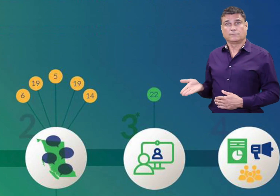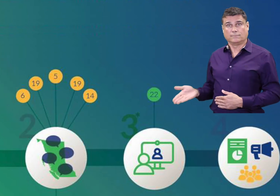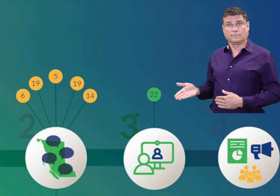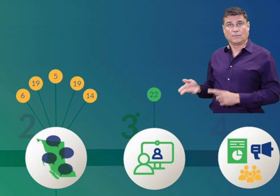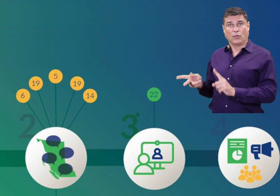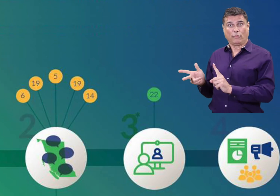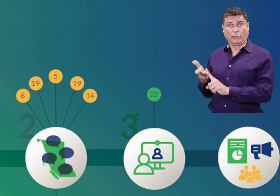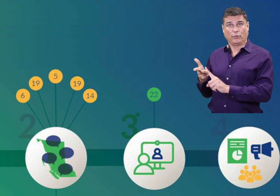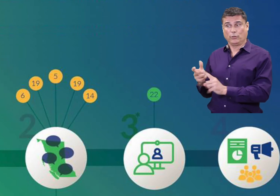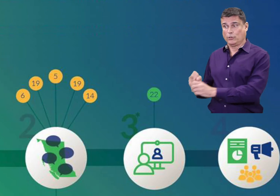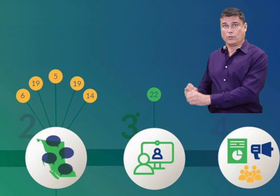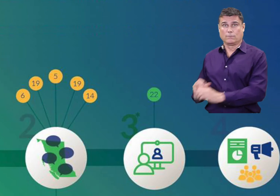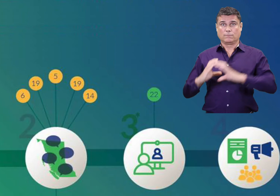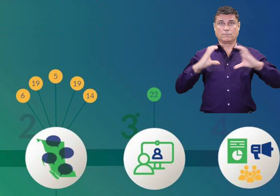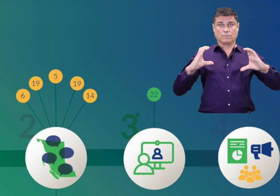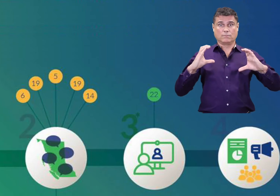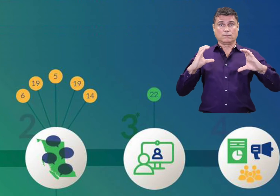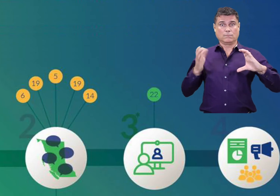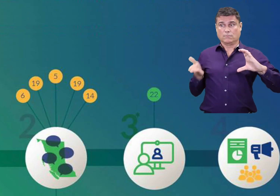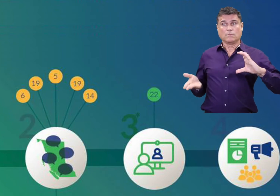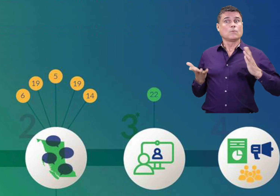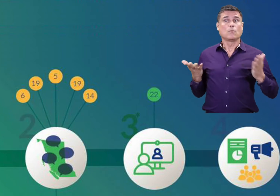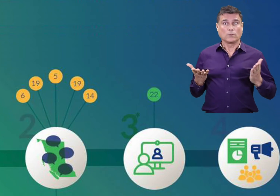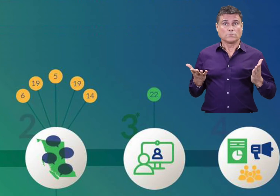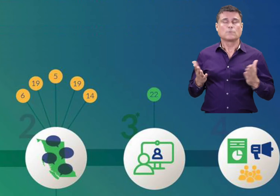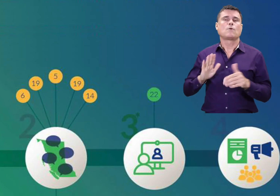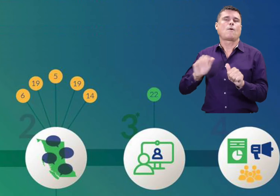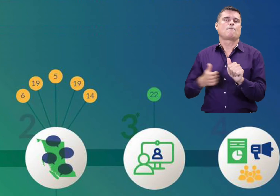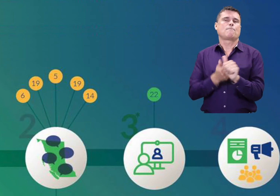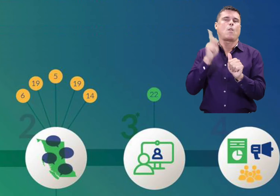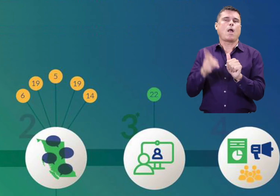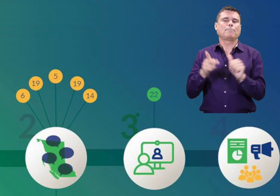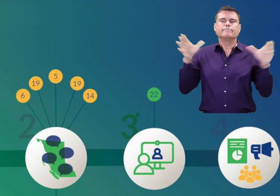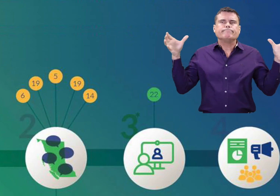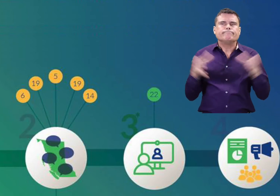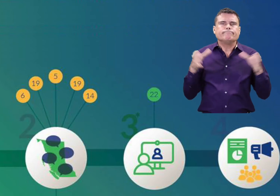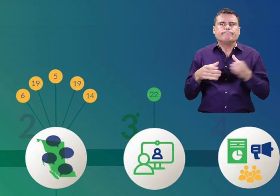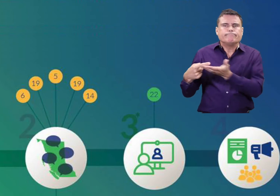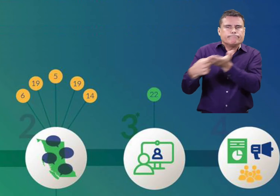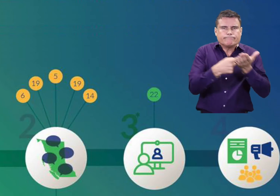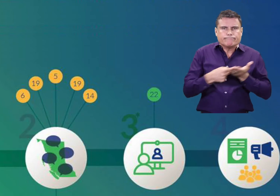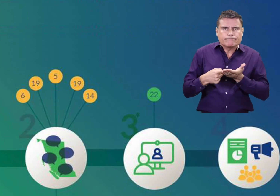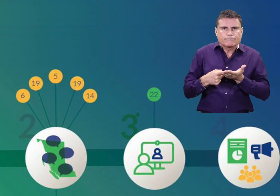THE THIRD IMAGE IS 1. FOLLOW UP SESSION